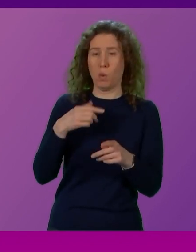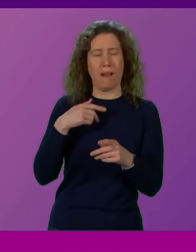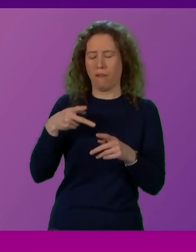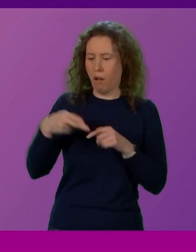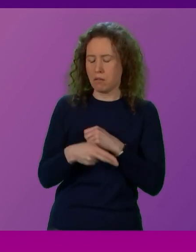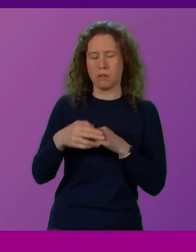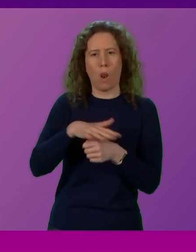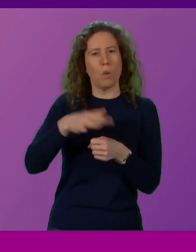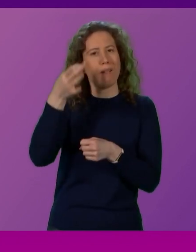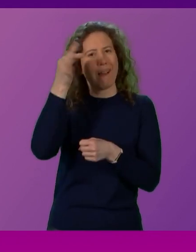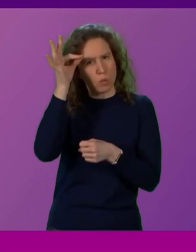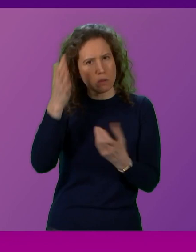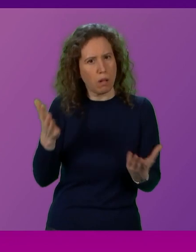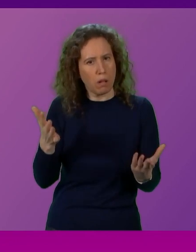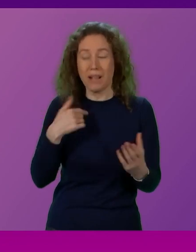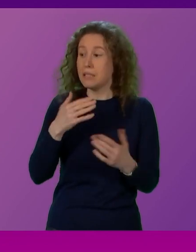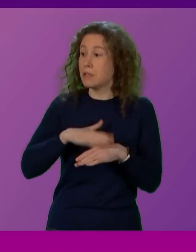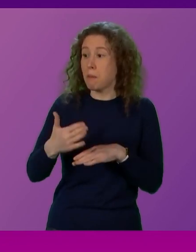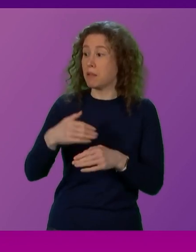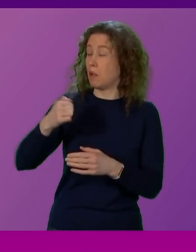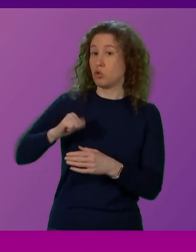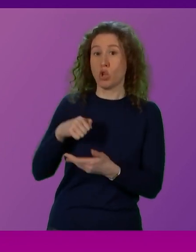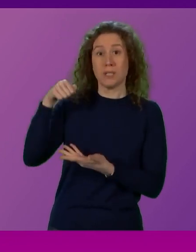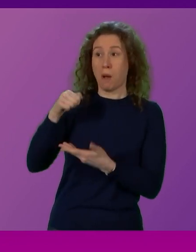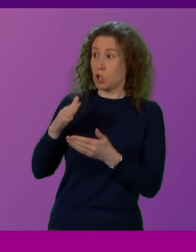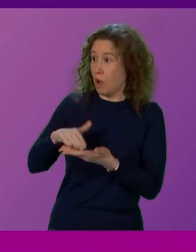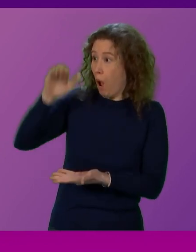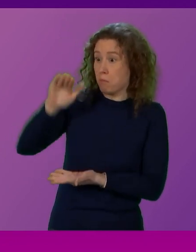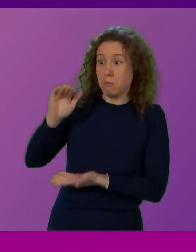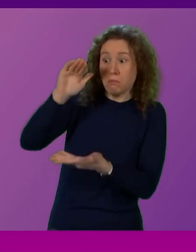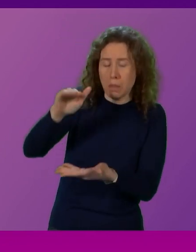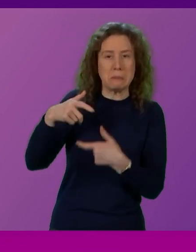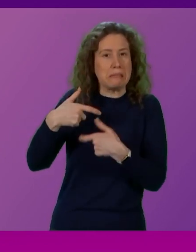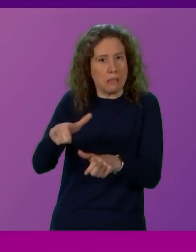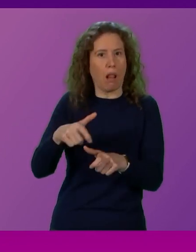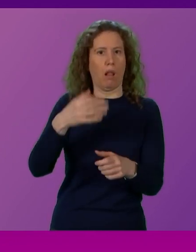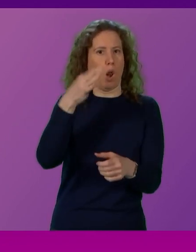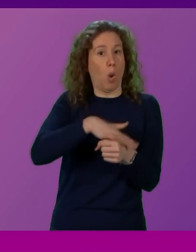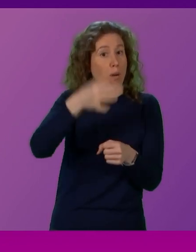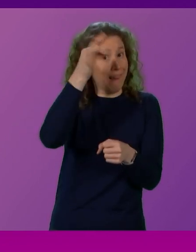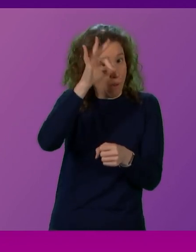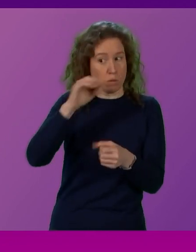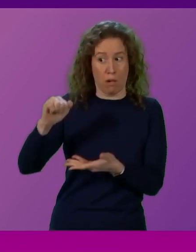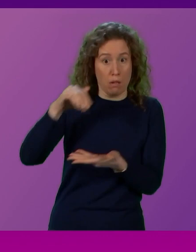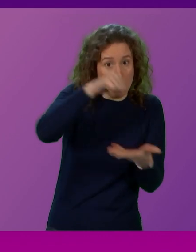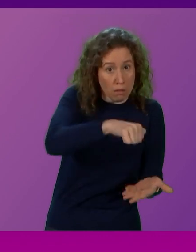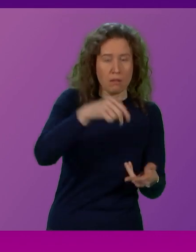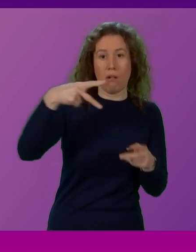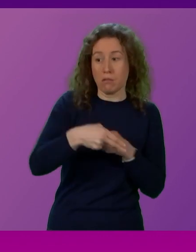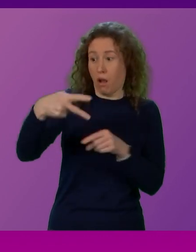It did not matter whether the Scottish Government’s budget went up or down; local authorities had their budgets cut. Now, they are at financial breaking point.